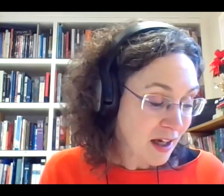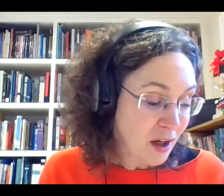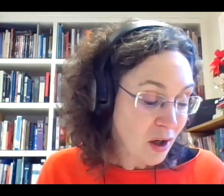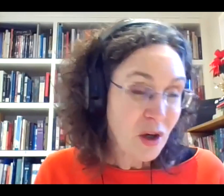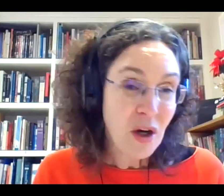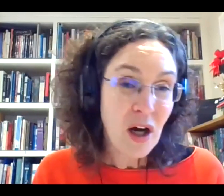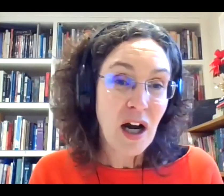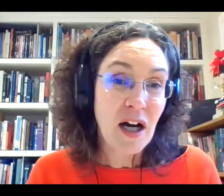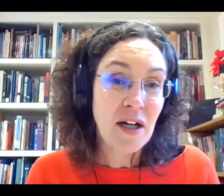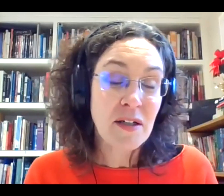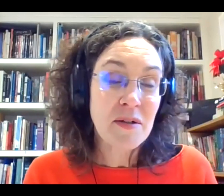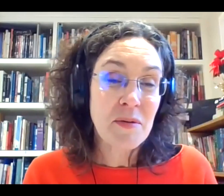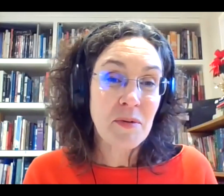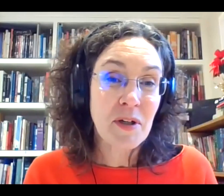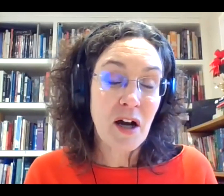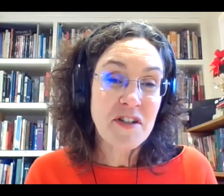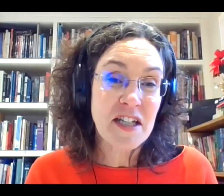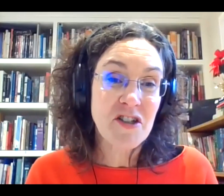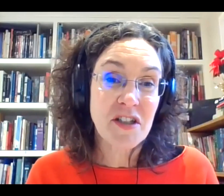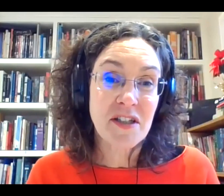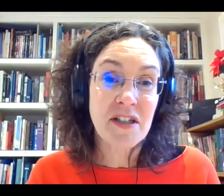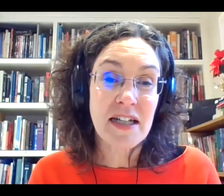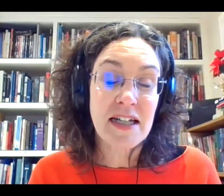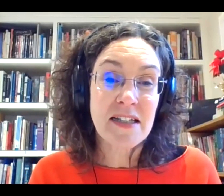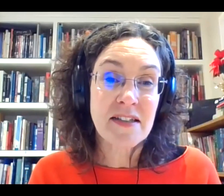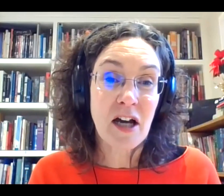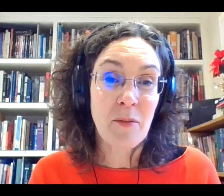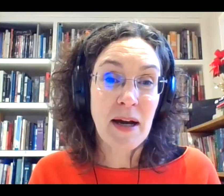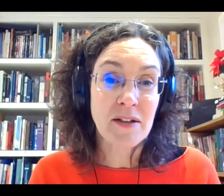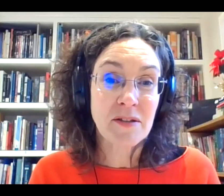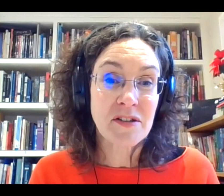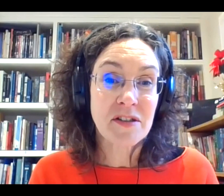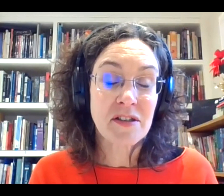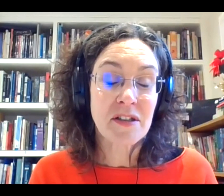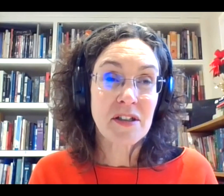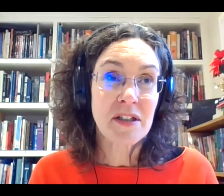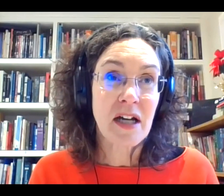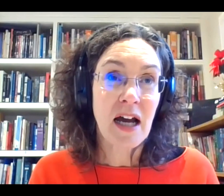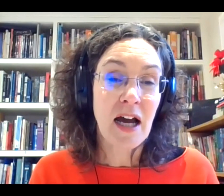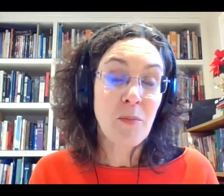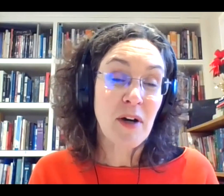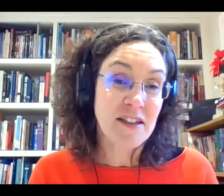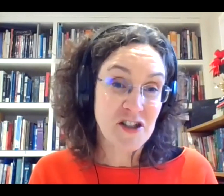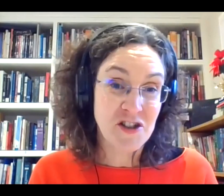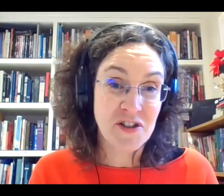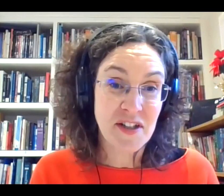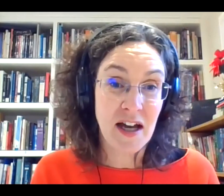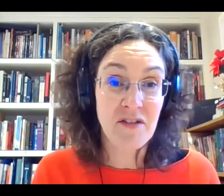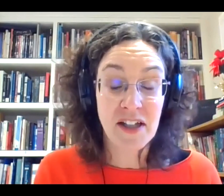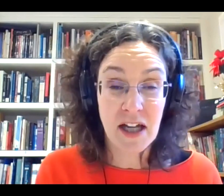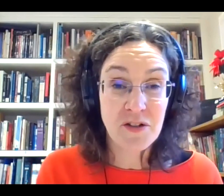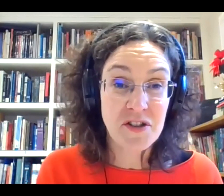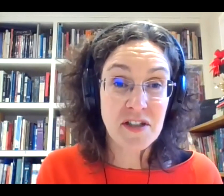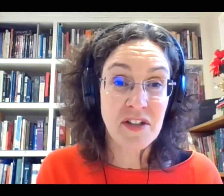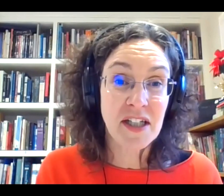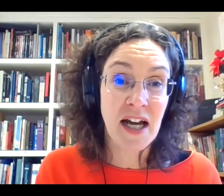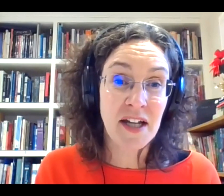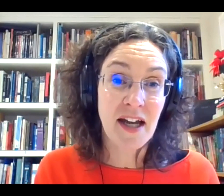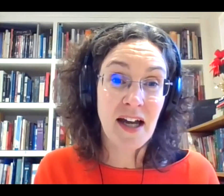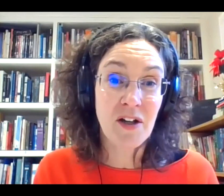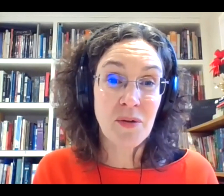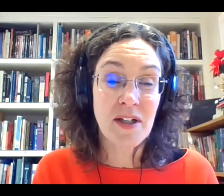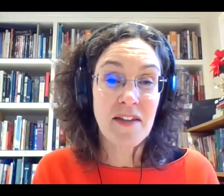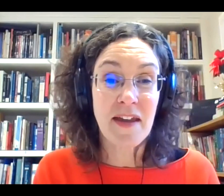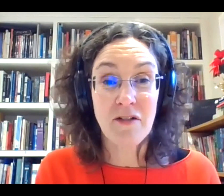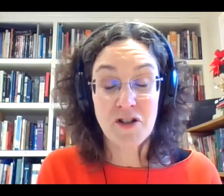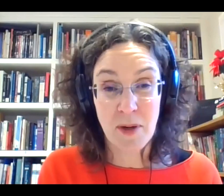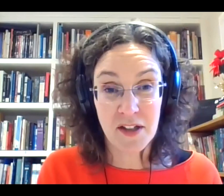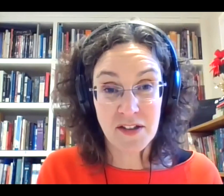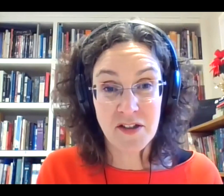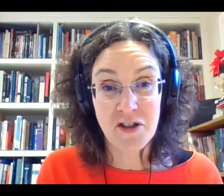today. Our conversation is about how practitioners have encountered Deevy and how they have responded